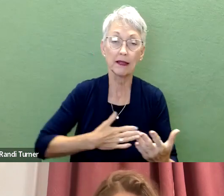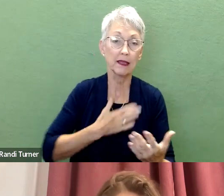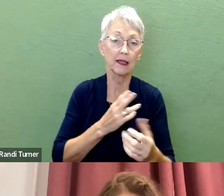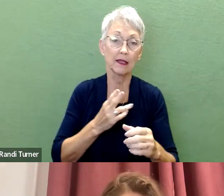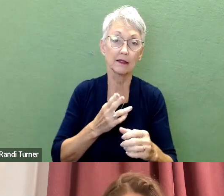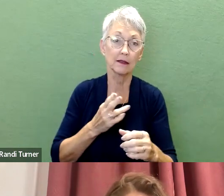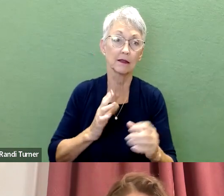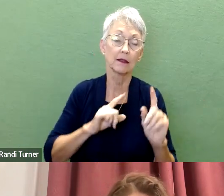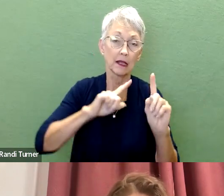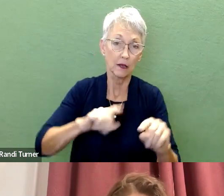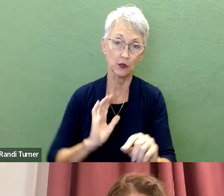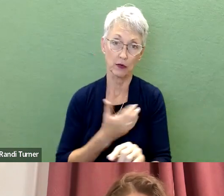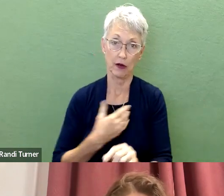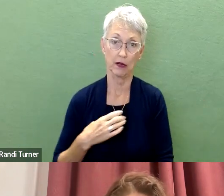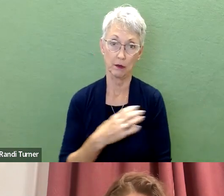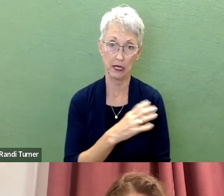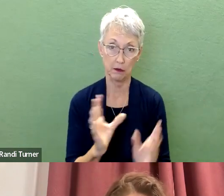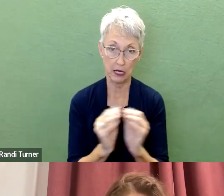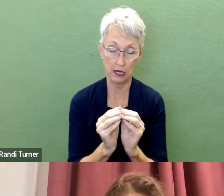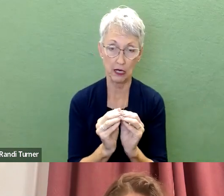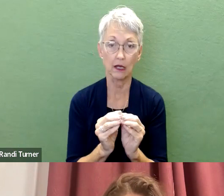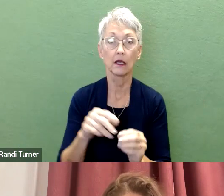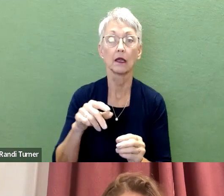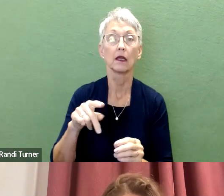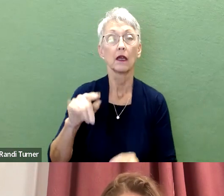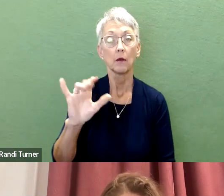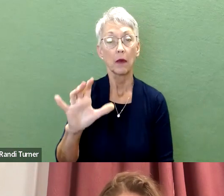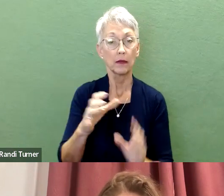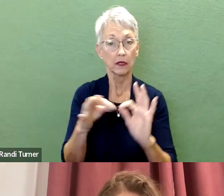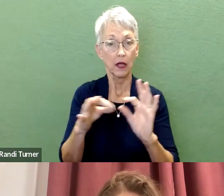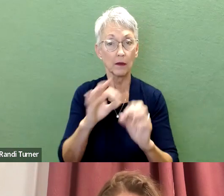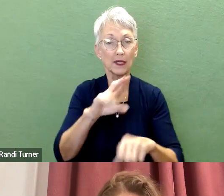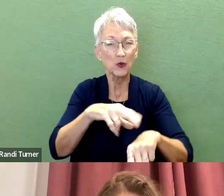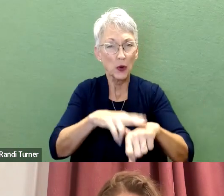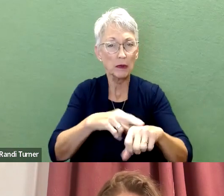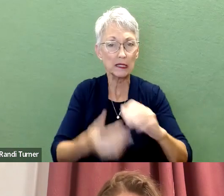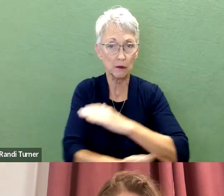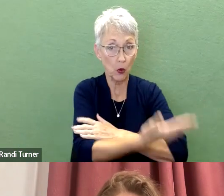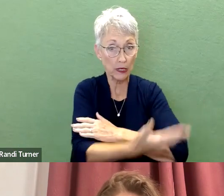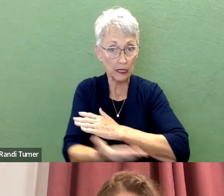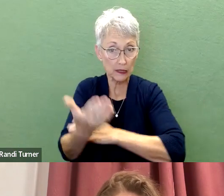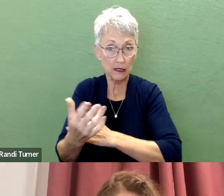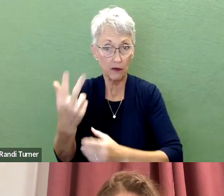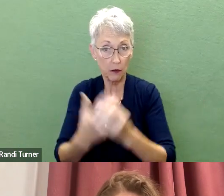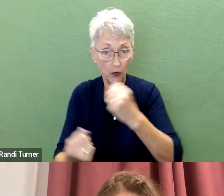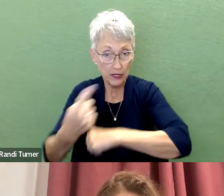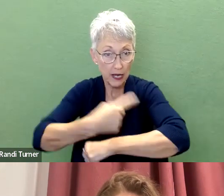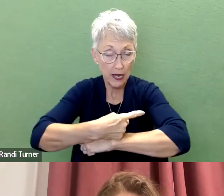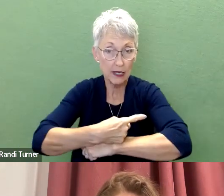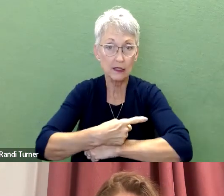captioning available. If there's an issue or a situation that you're interested in that you would like for us to address as a